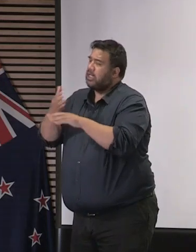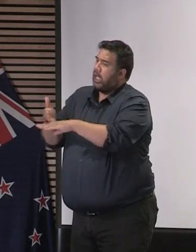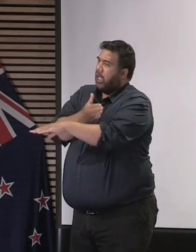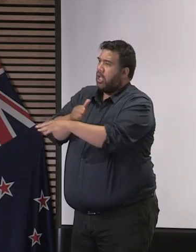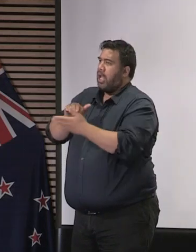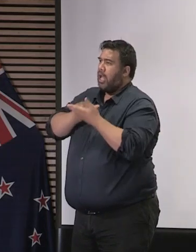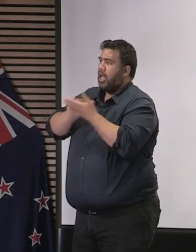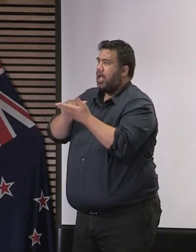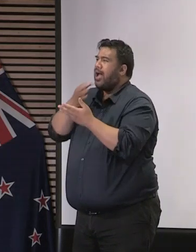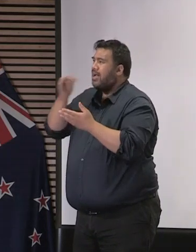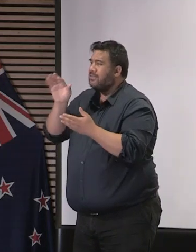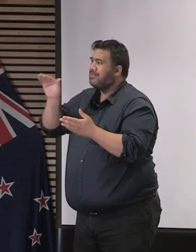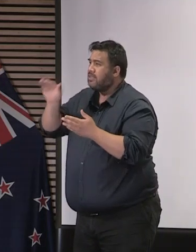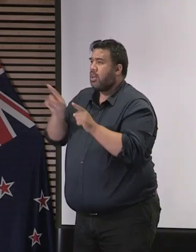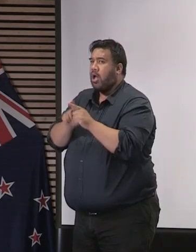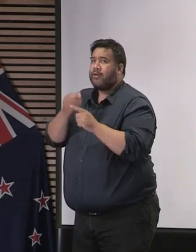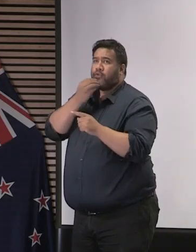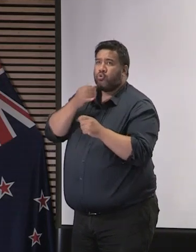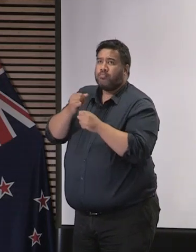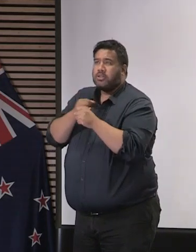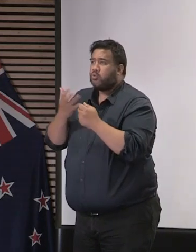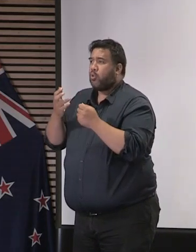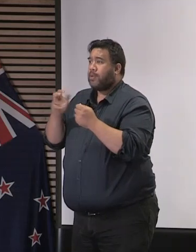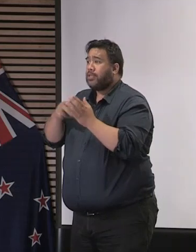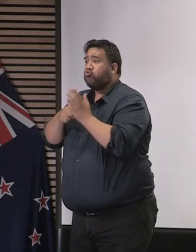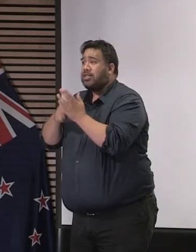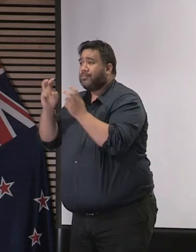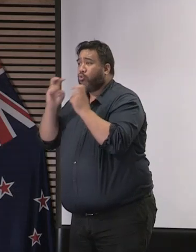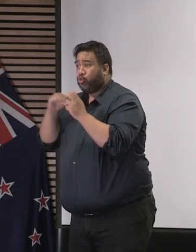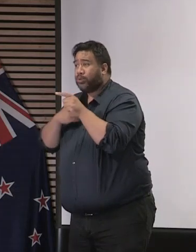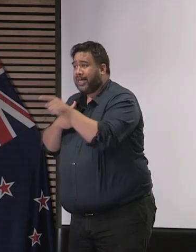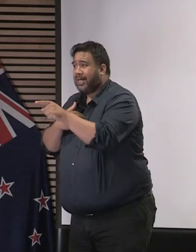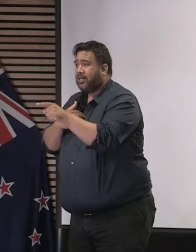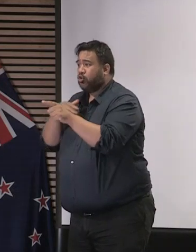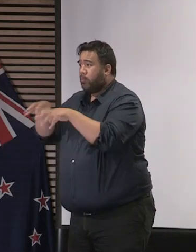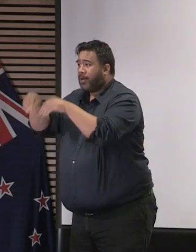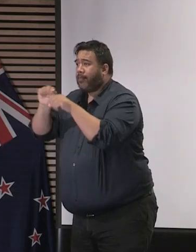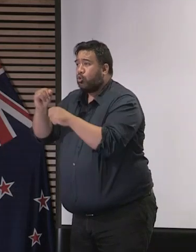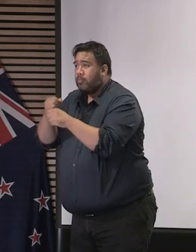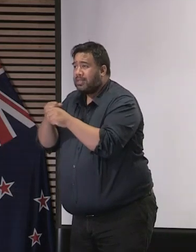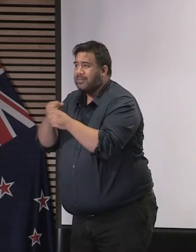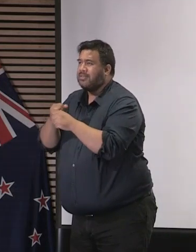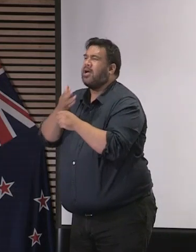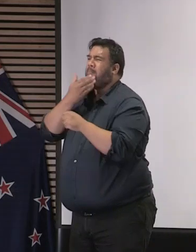it's important you ask, and ask early for help, especially for things like food,